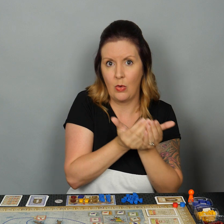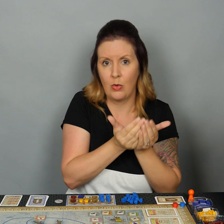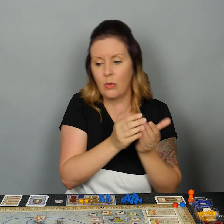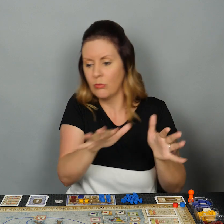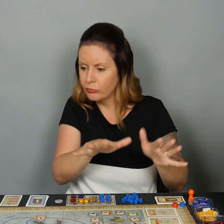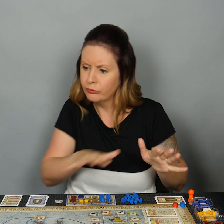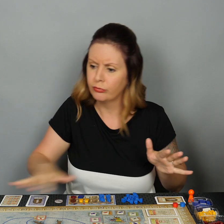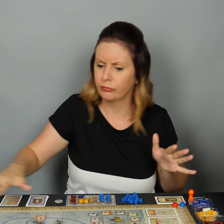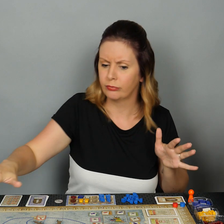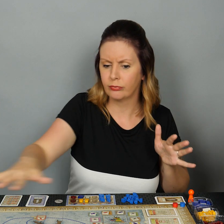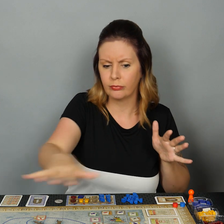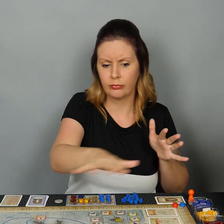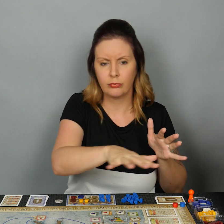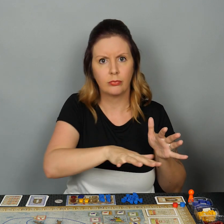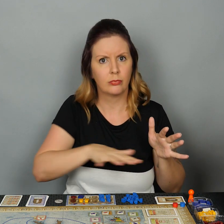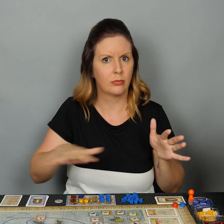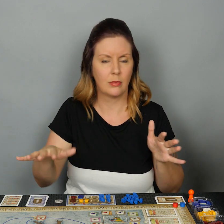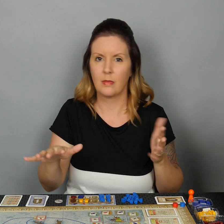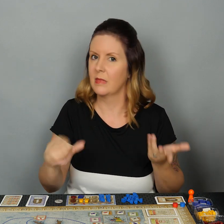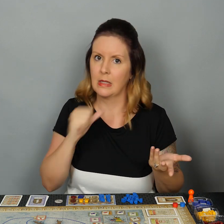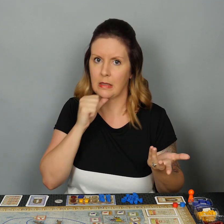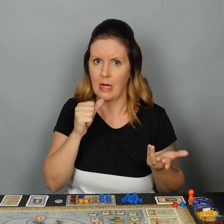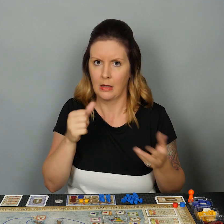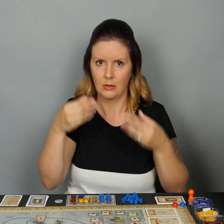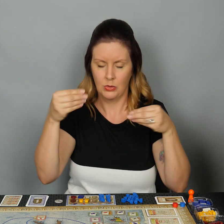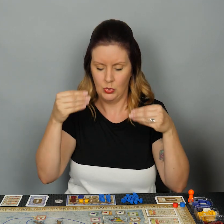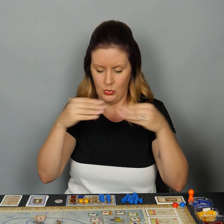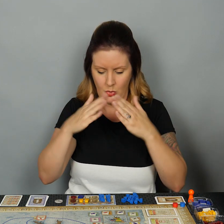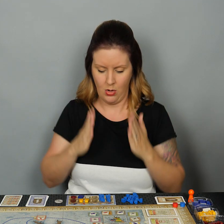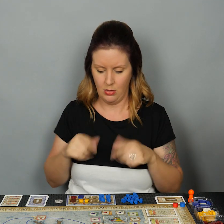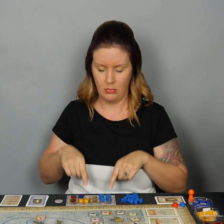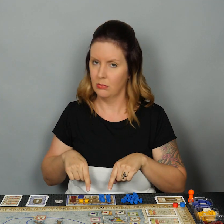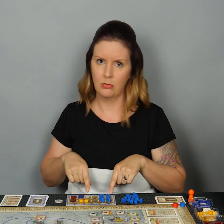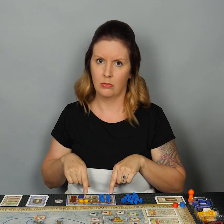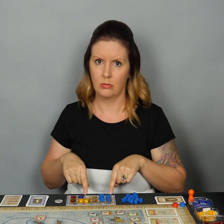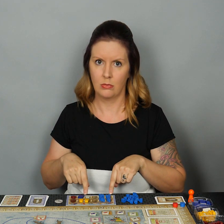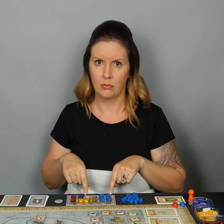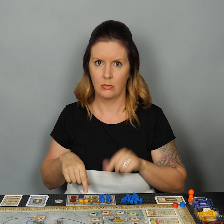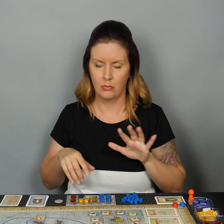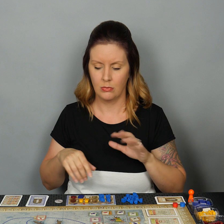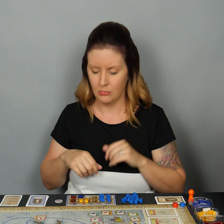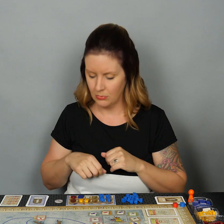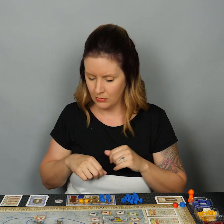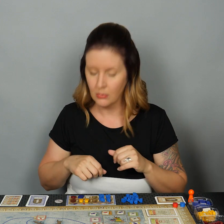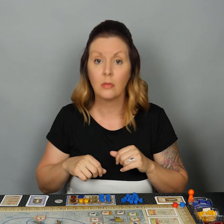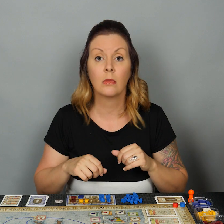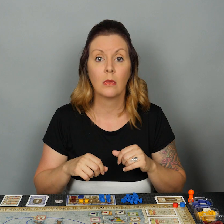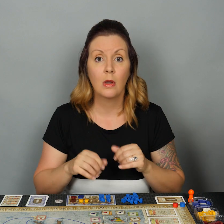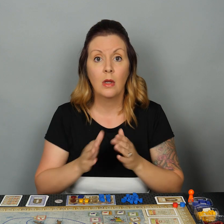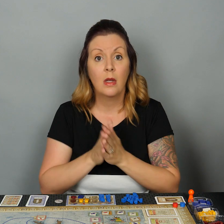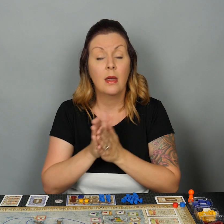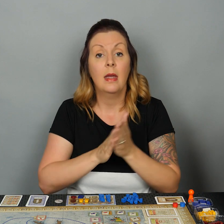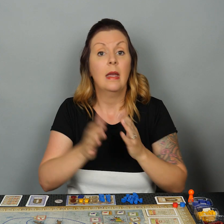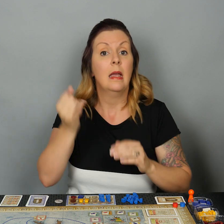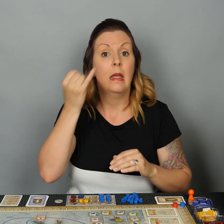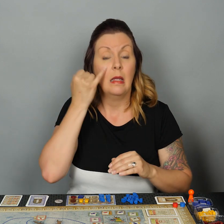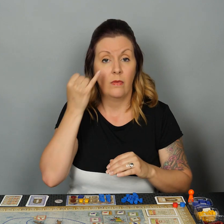on the board, not in your store house.